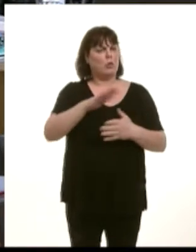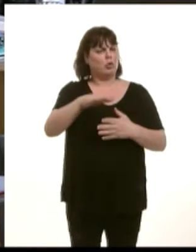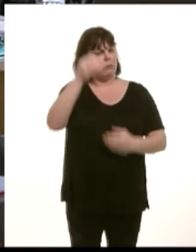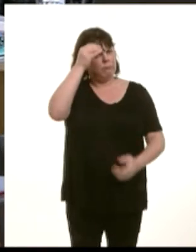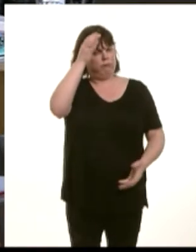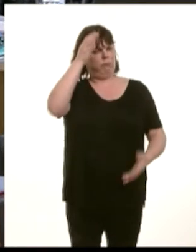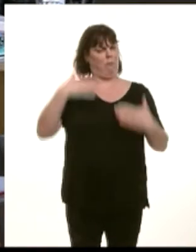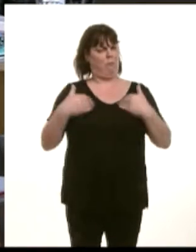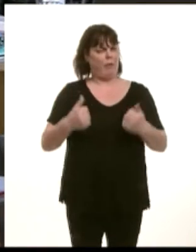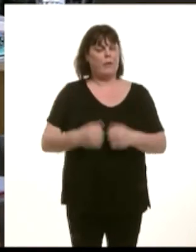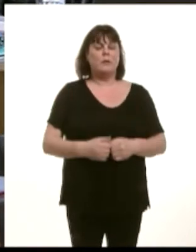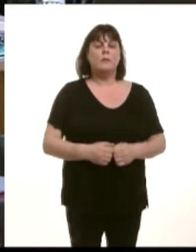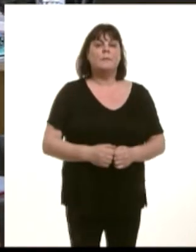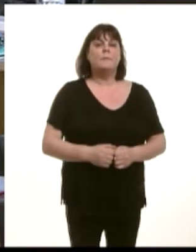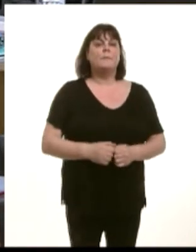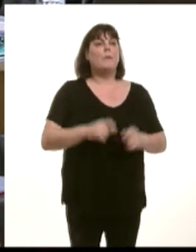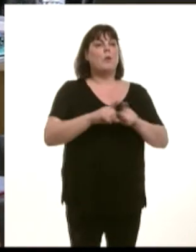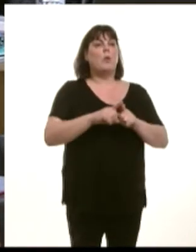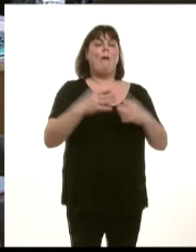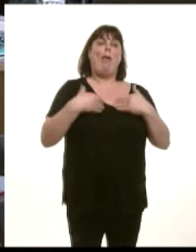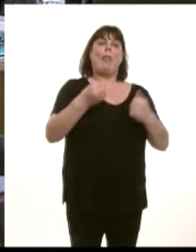there are the decisions that have been taken with healthy eating in schools with the Measure